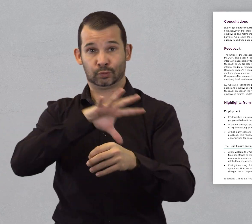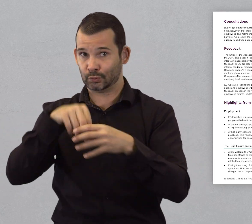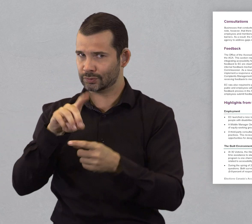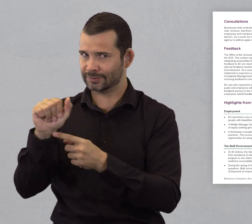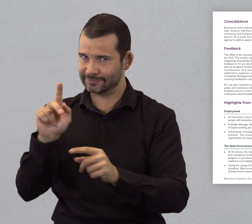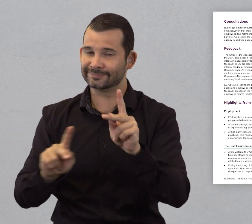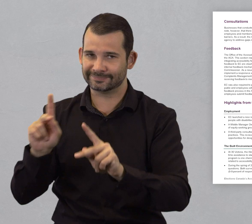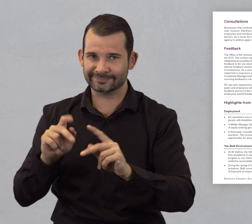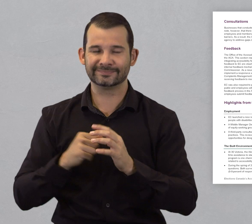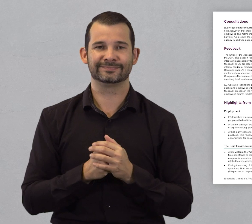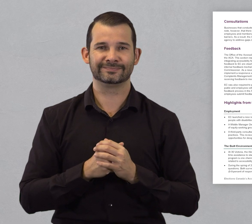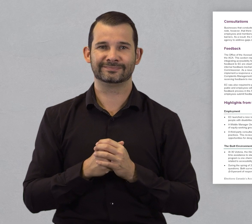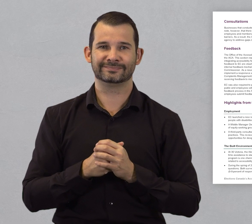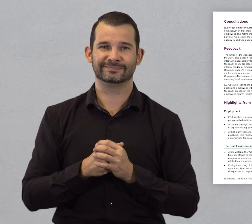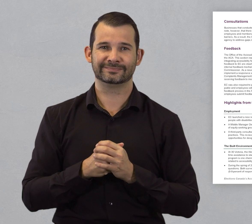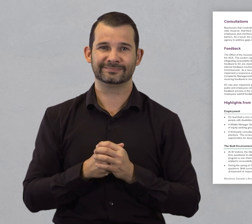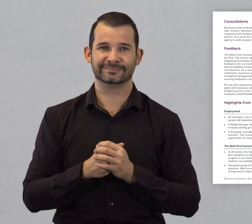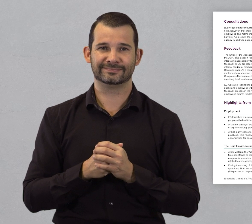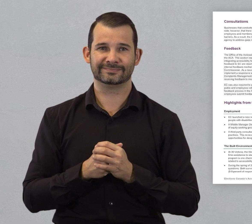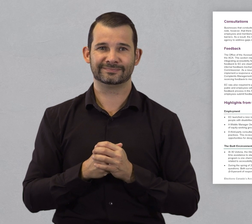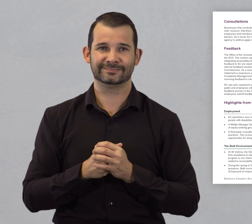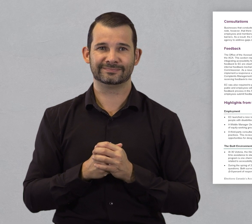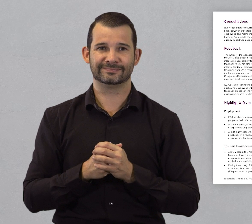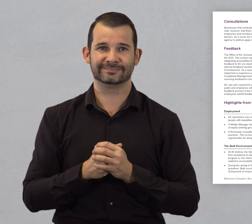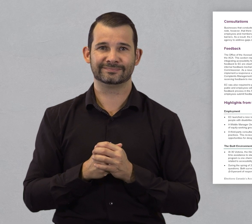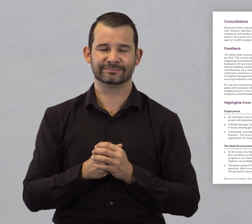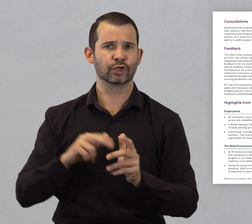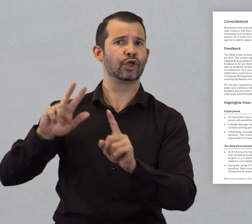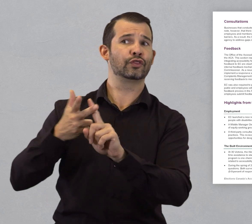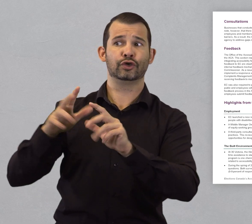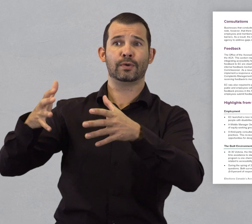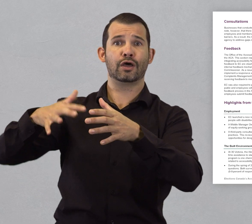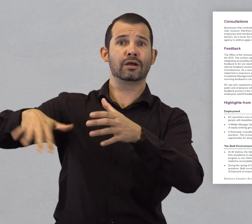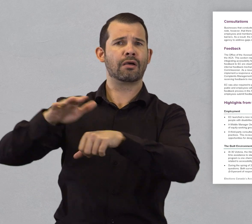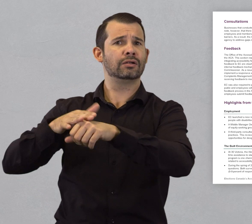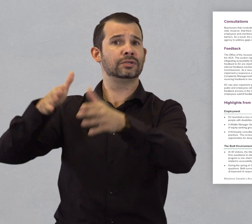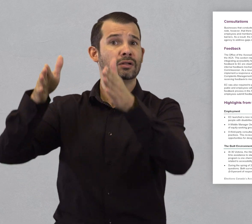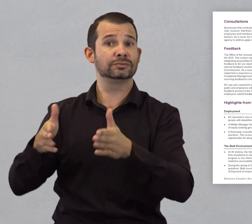including persons with disabilities. • A third-party consultant is currently